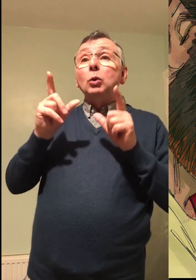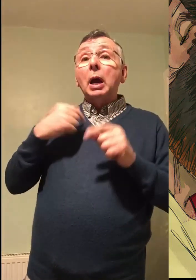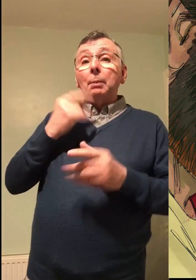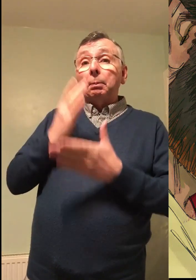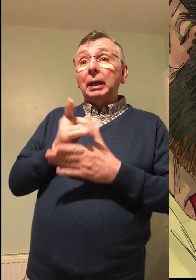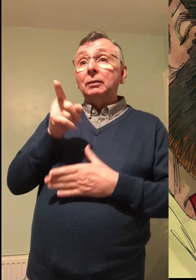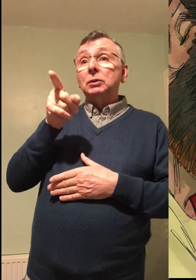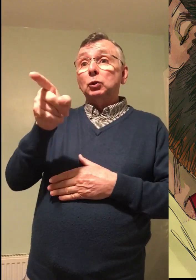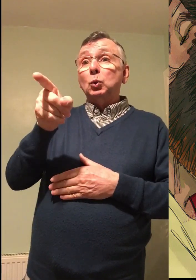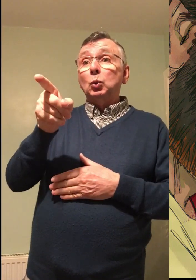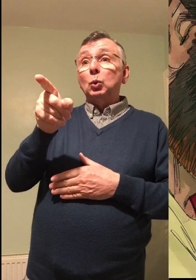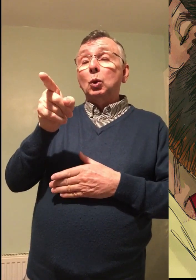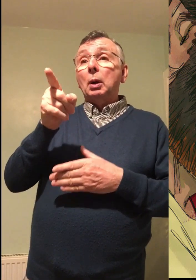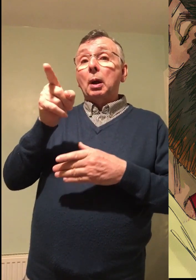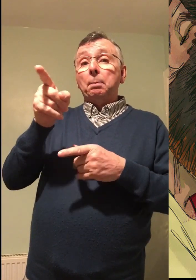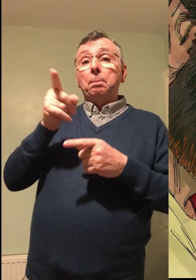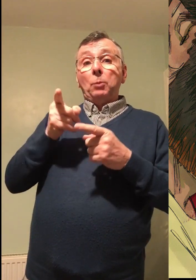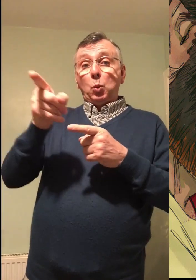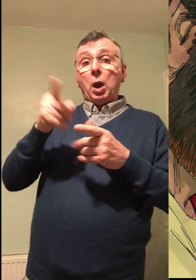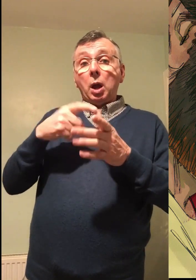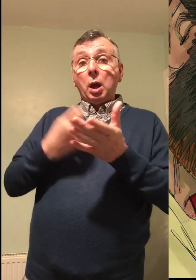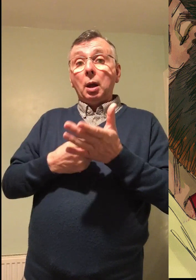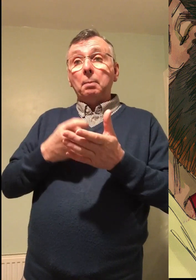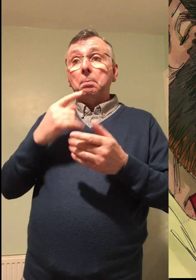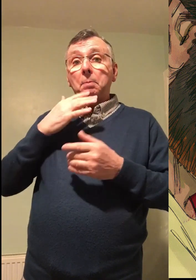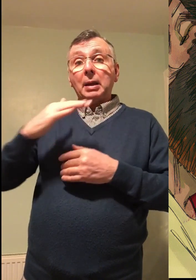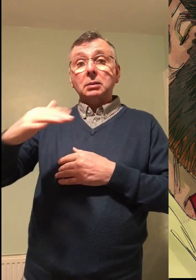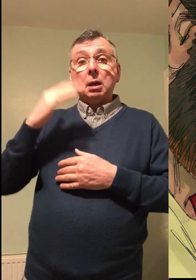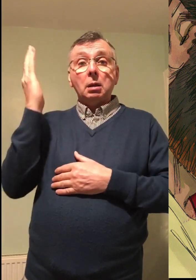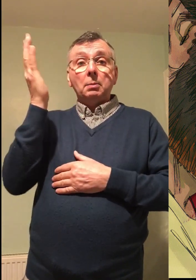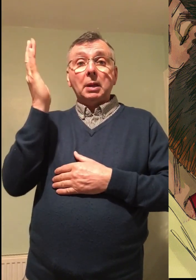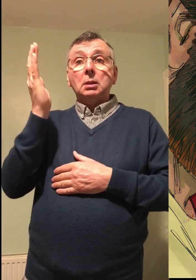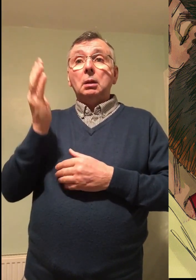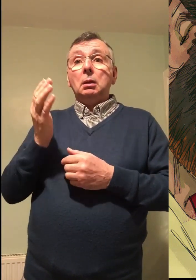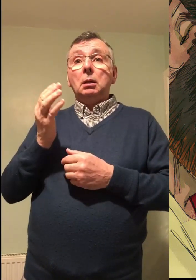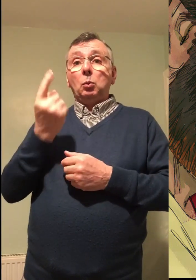believe this?” “Yes, Lord,” she replied, “I believe